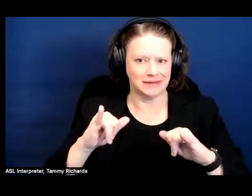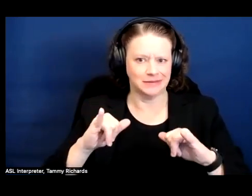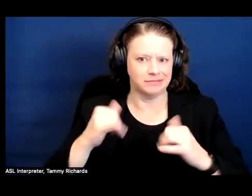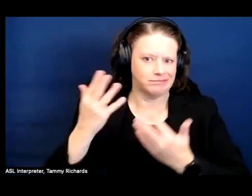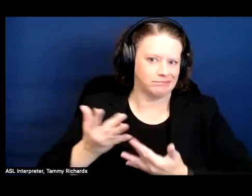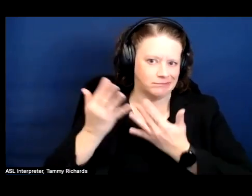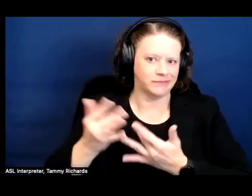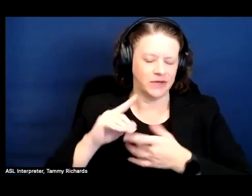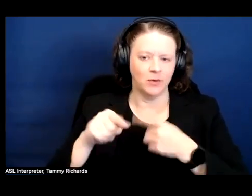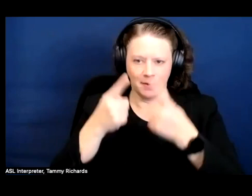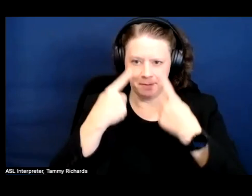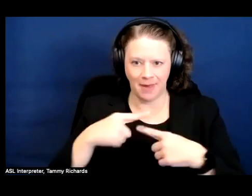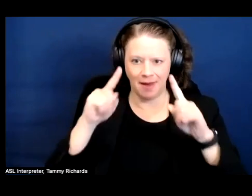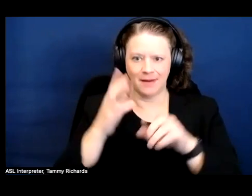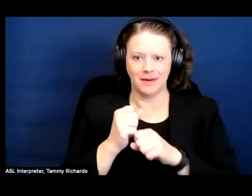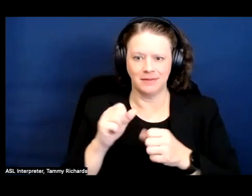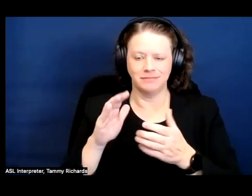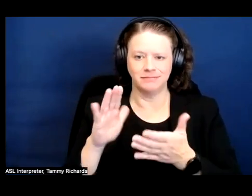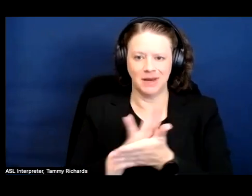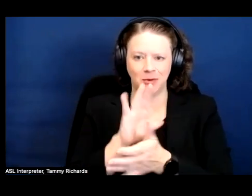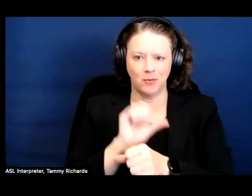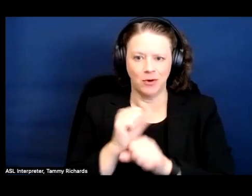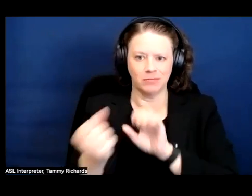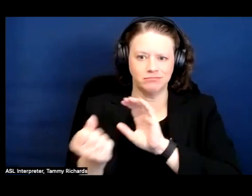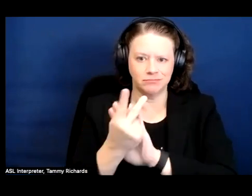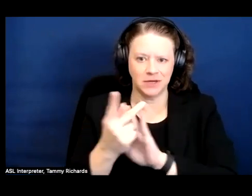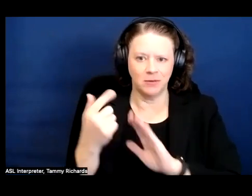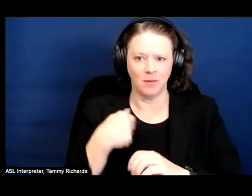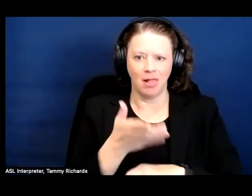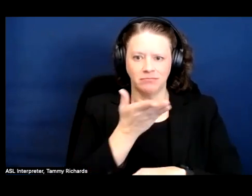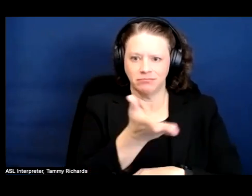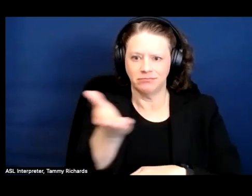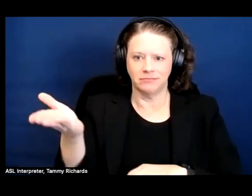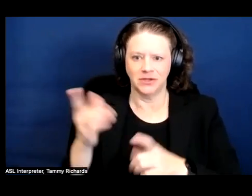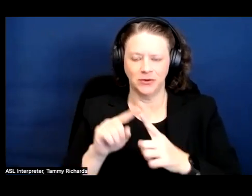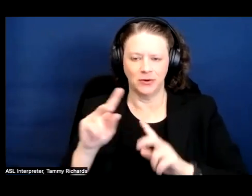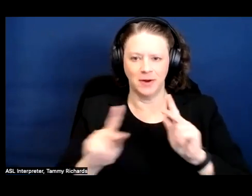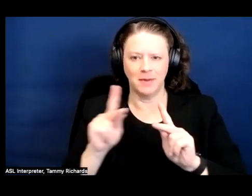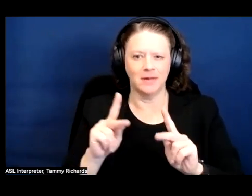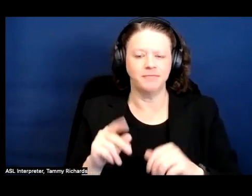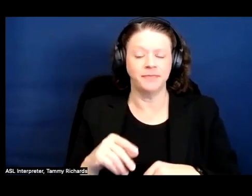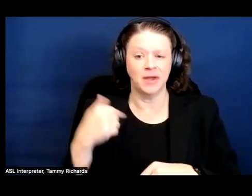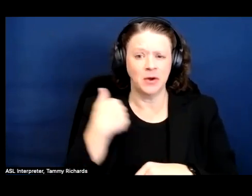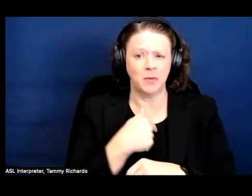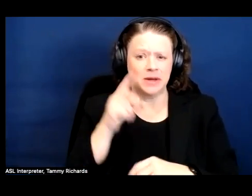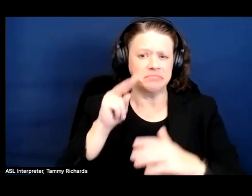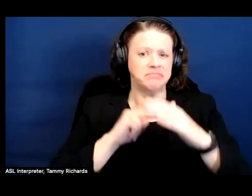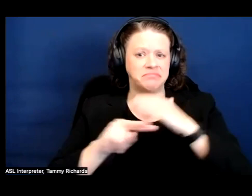as soon as we have that figured out, we will send you the forms and let you know. I also wanna let people know that I'm offscreen,